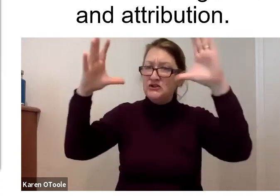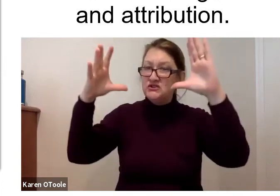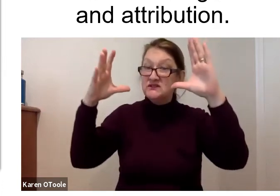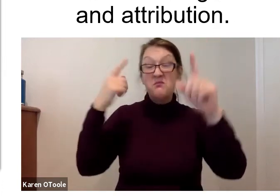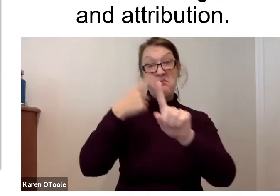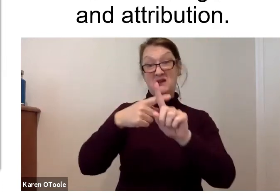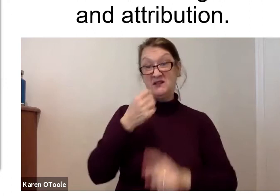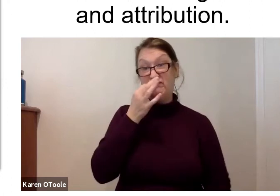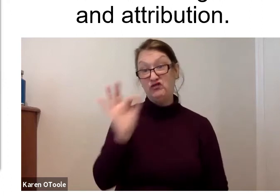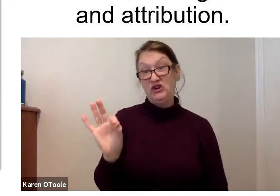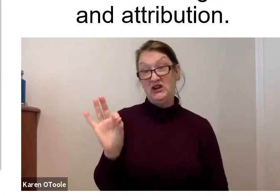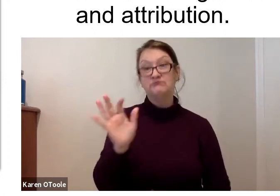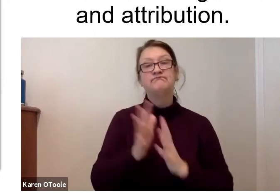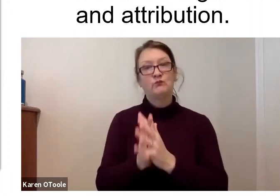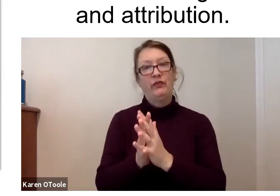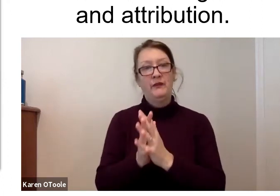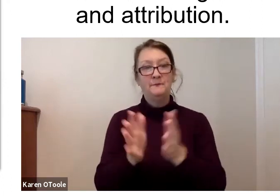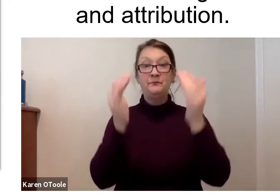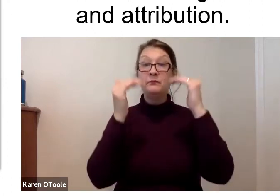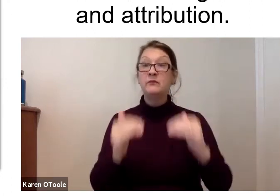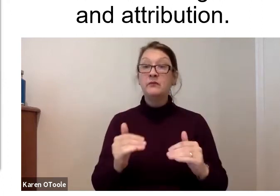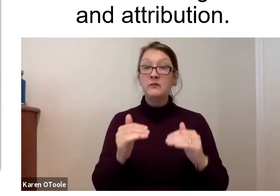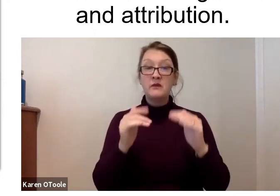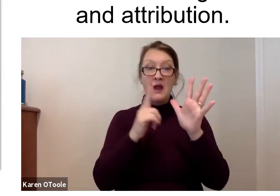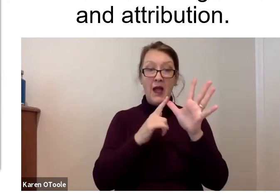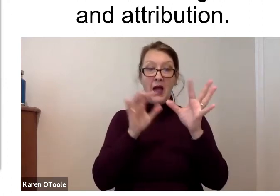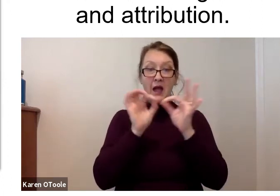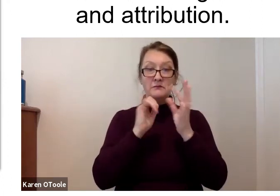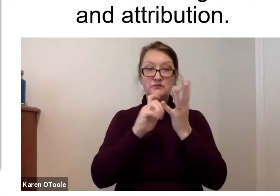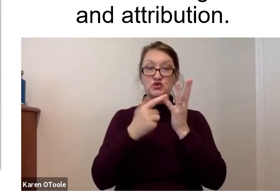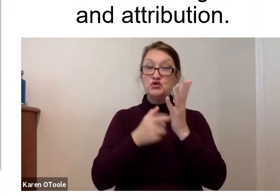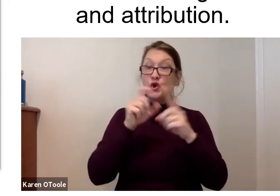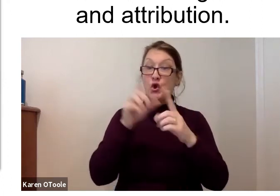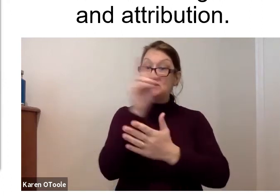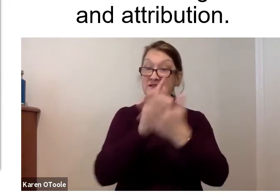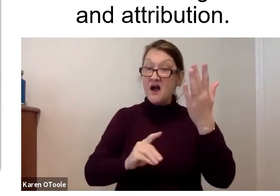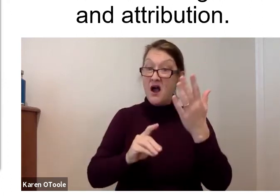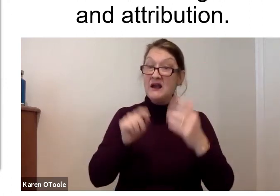Absurd design is another example of an artist was put stuff out there,